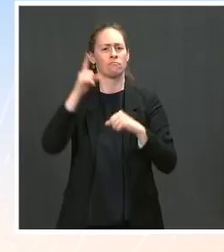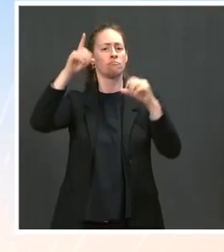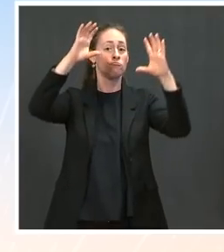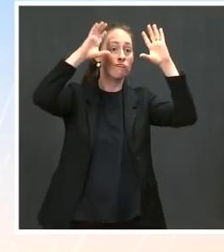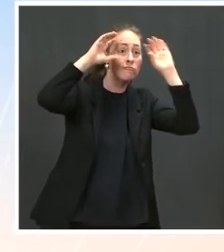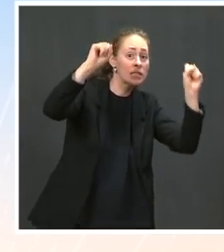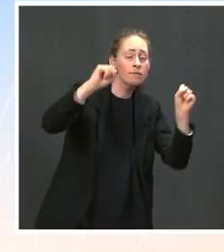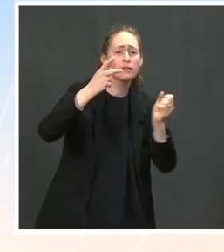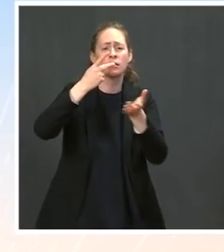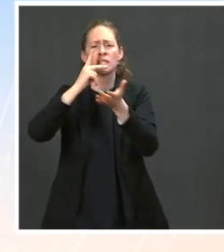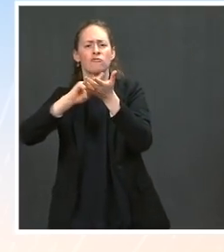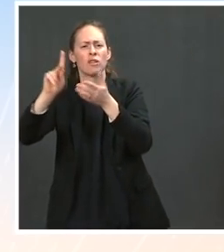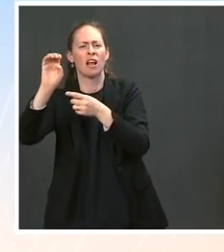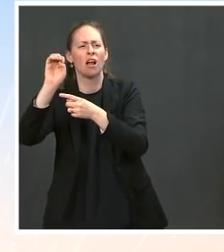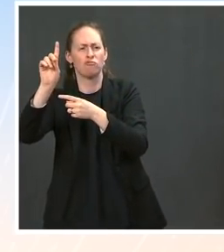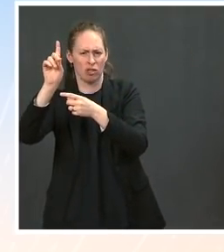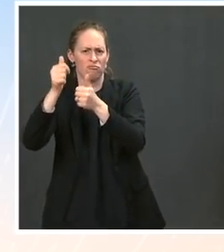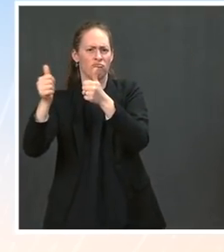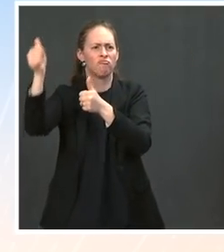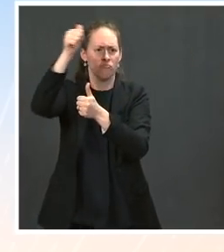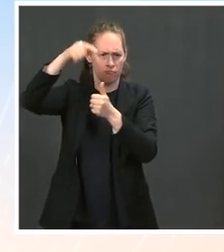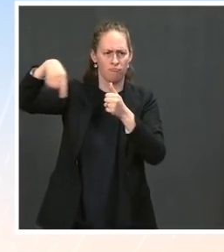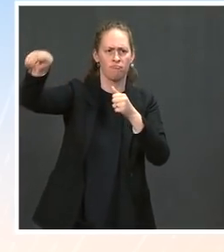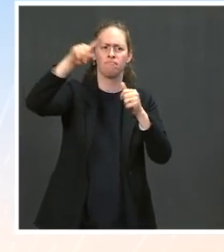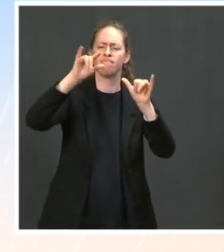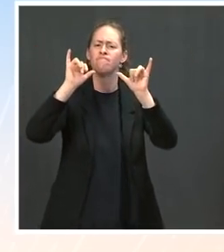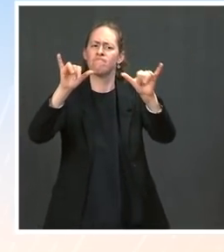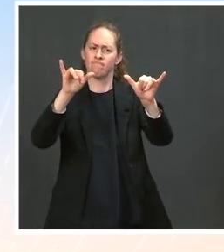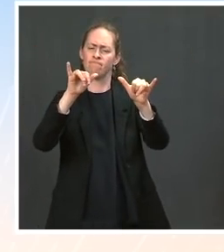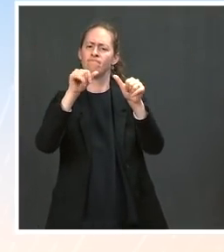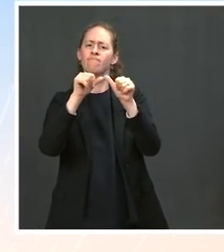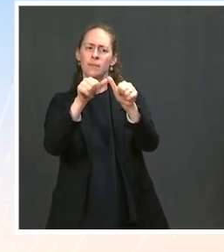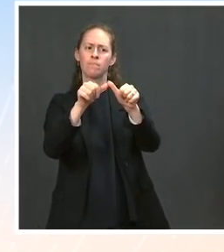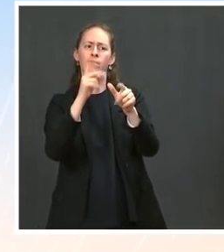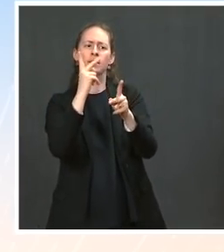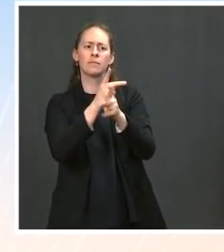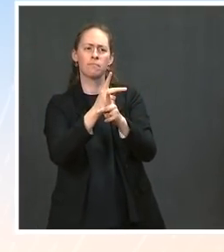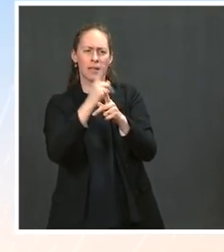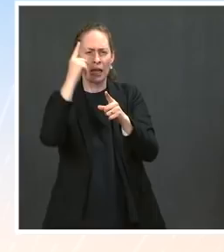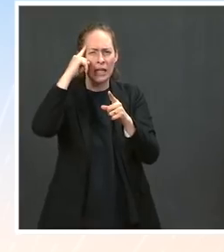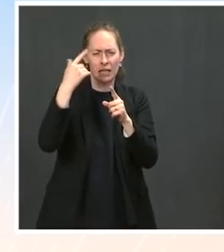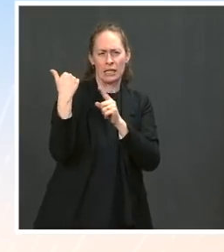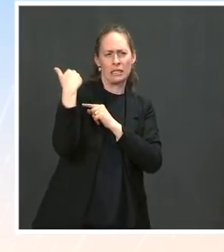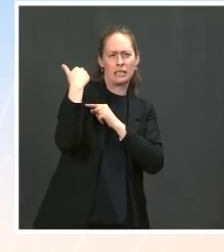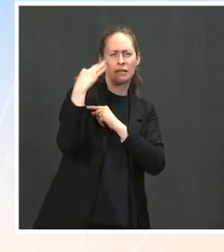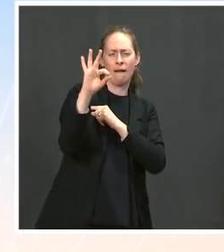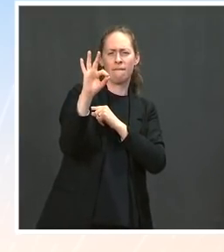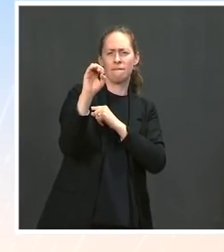I think the last data we've seen was from February, I believe -- because of the reporting requirements --